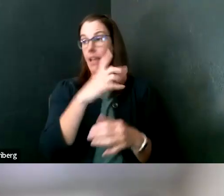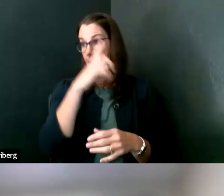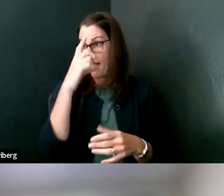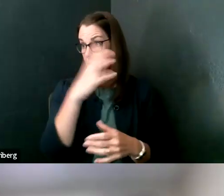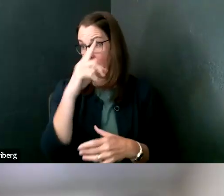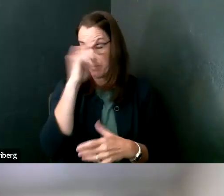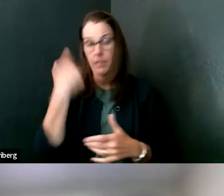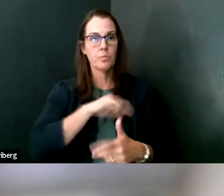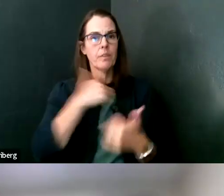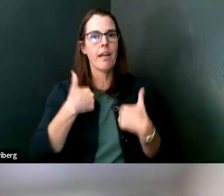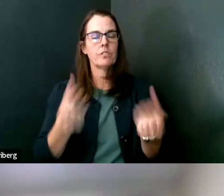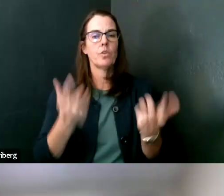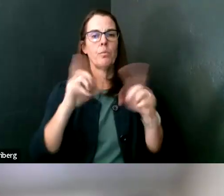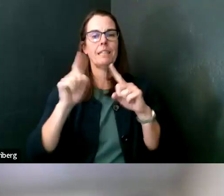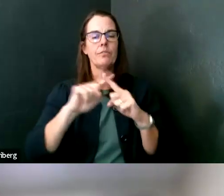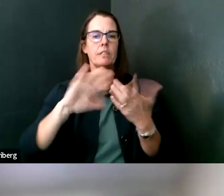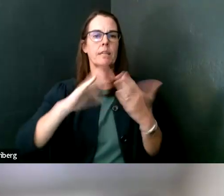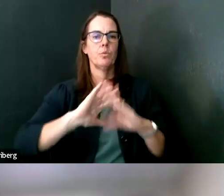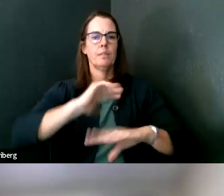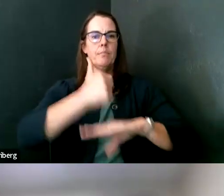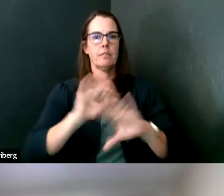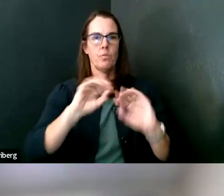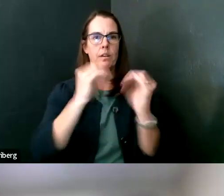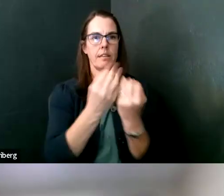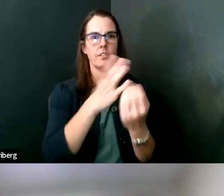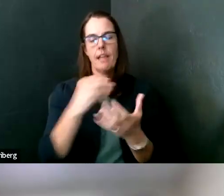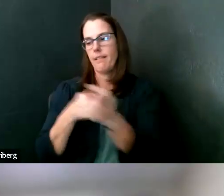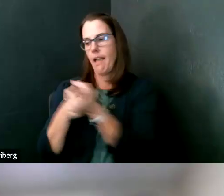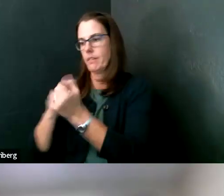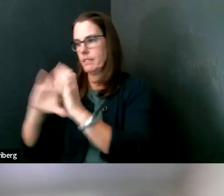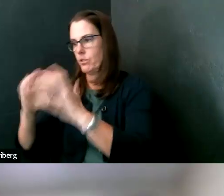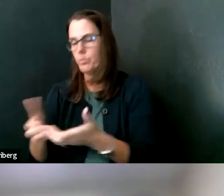community- based organizations and patient advocacy groups to to Lor's earlier point,